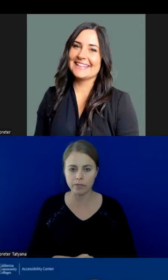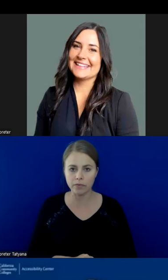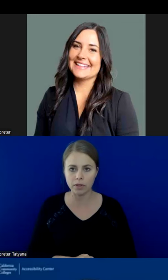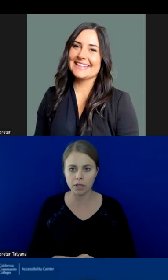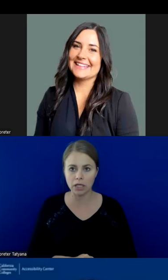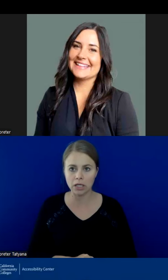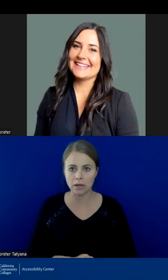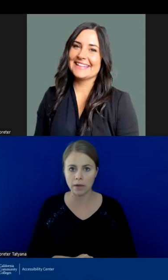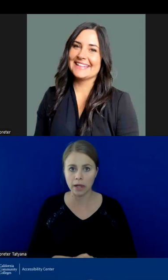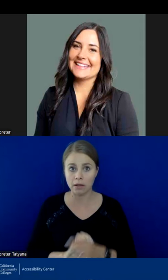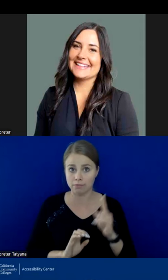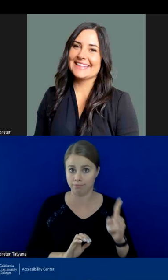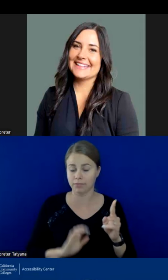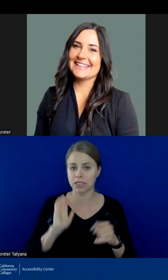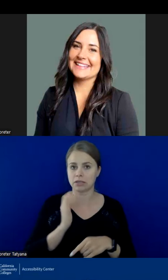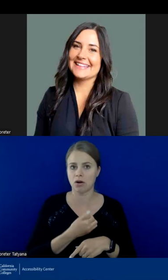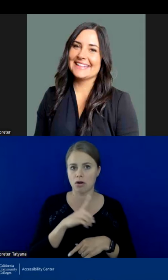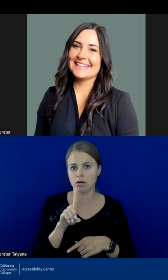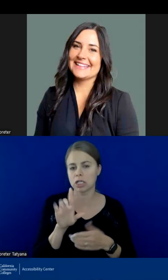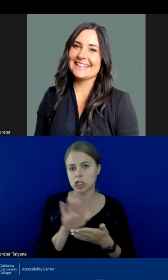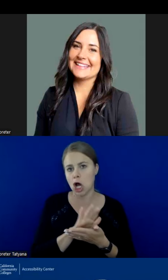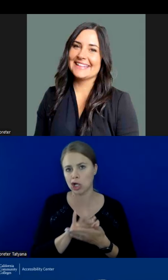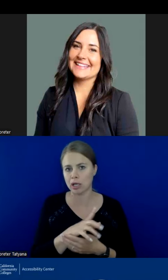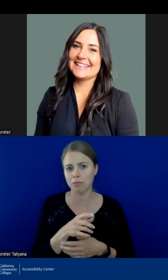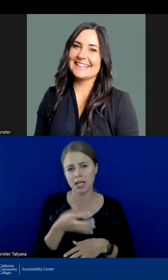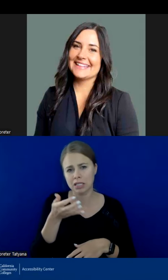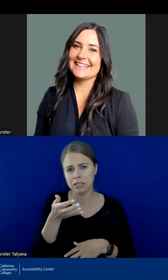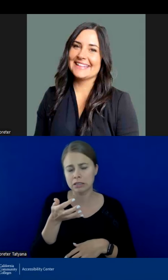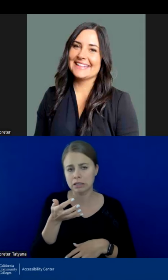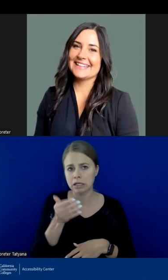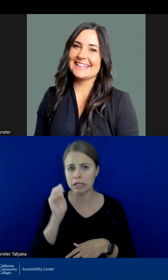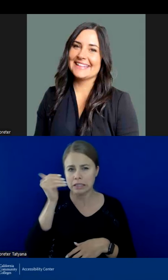This is our document, it seems to be pretty straightforward,